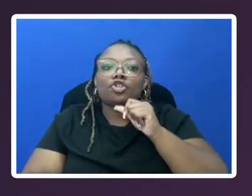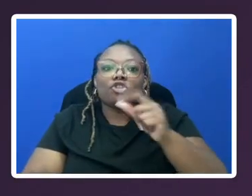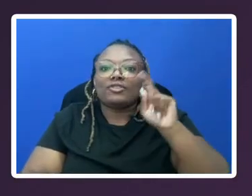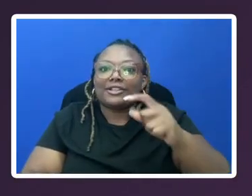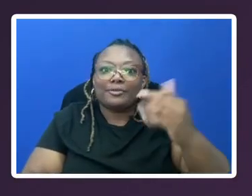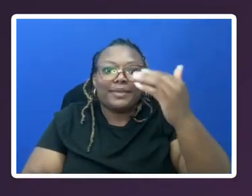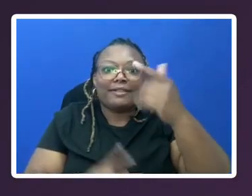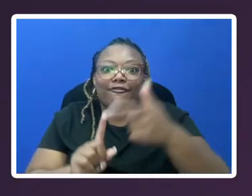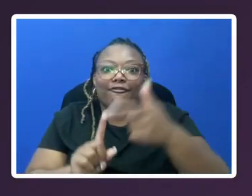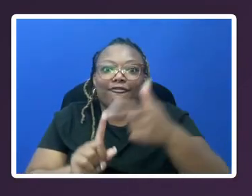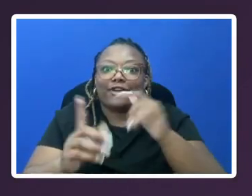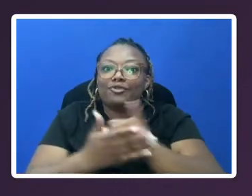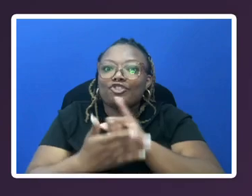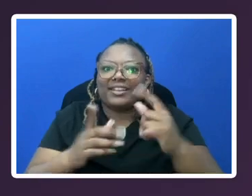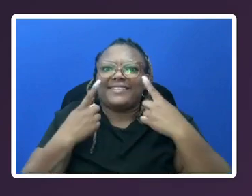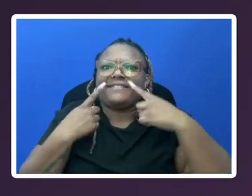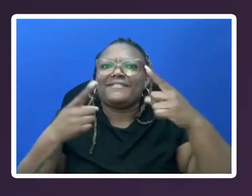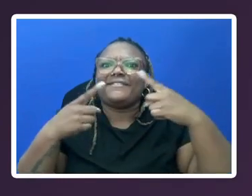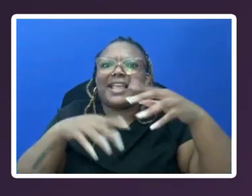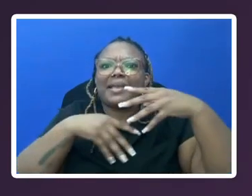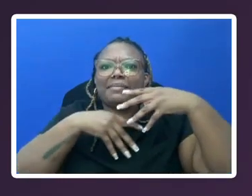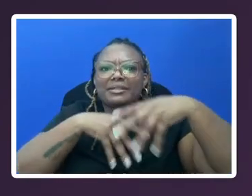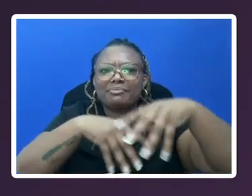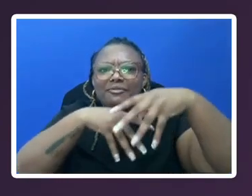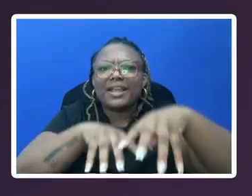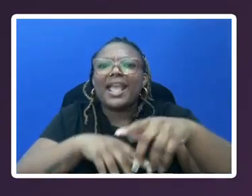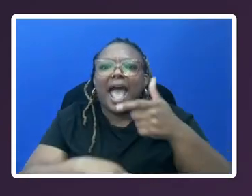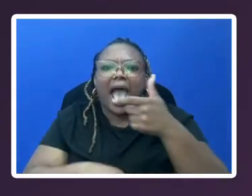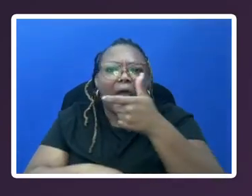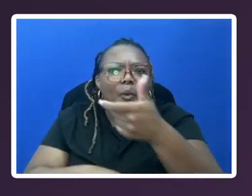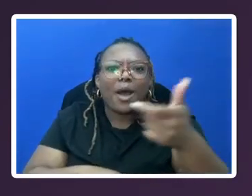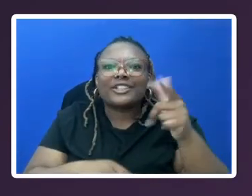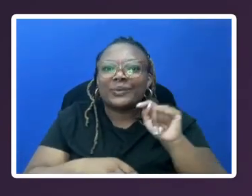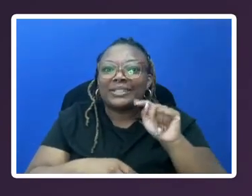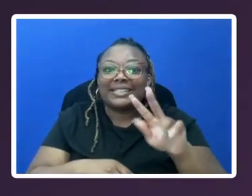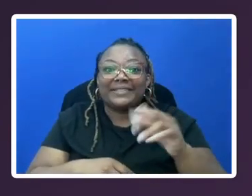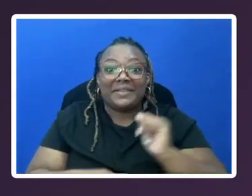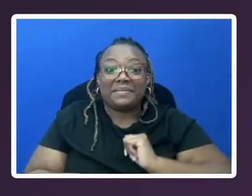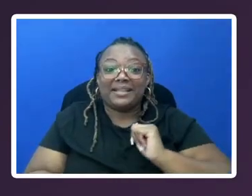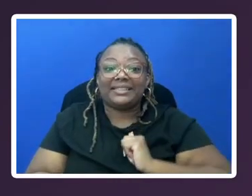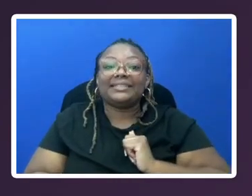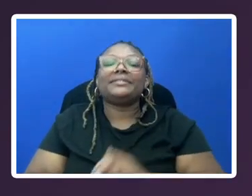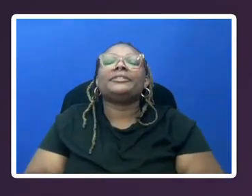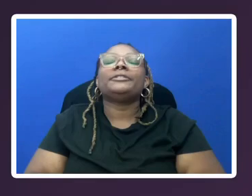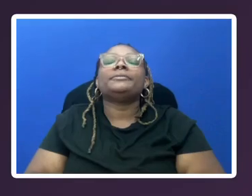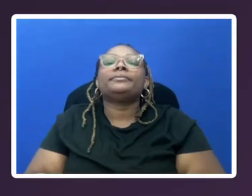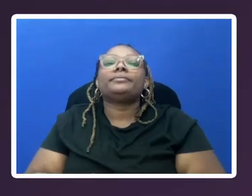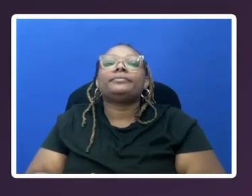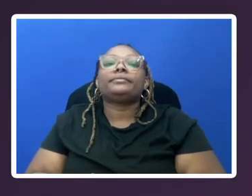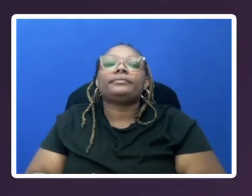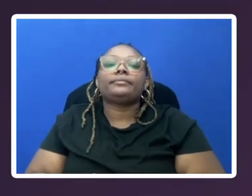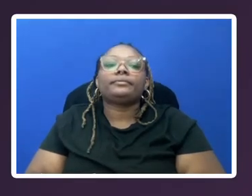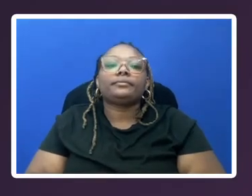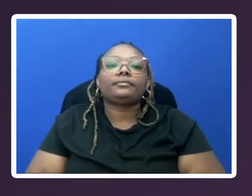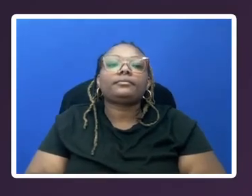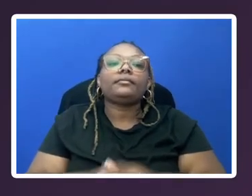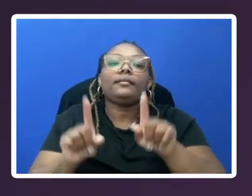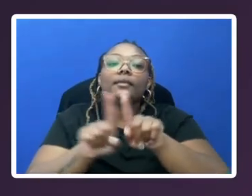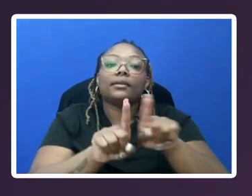that is. I grew up watching that on the TV. So, in addition to that, he also shared that